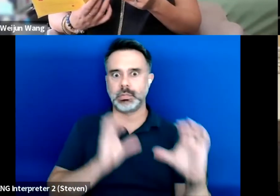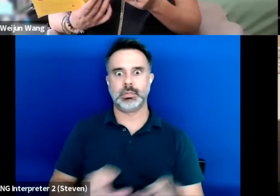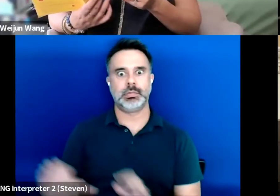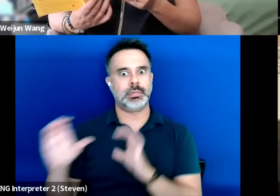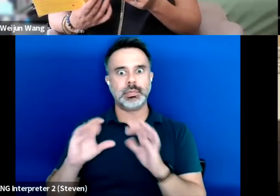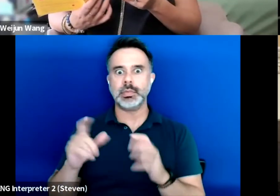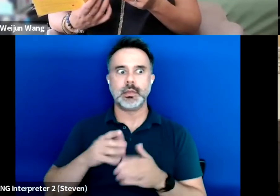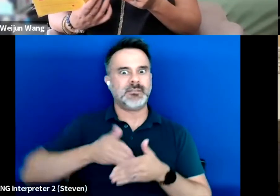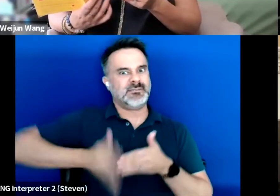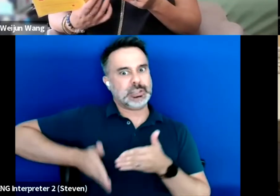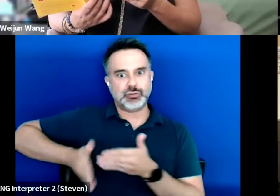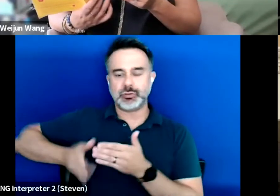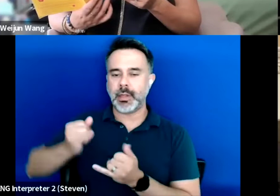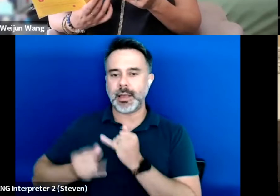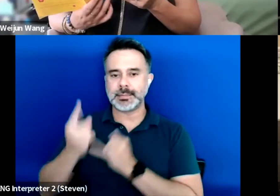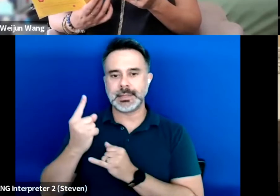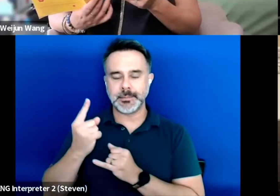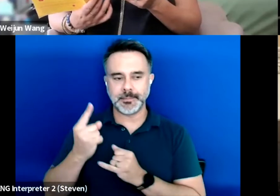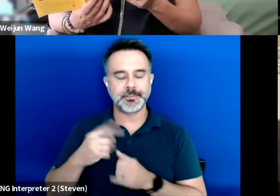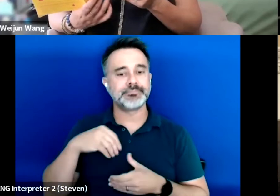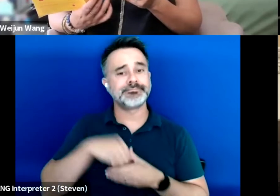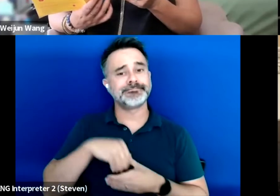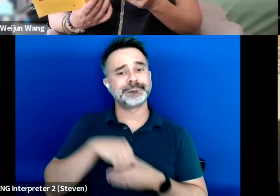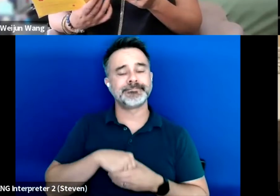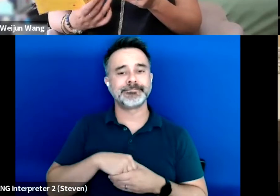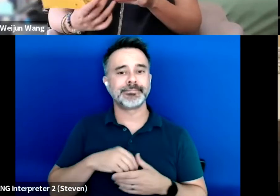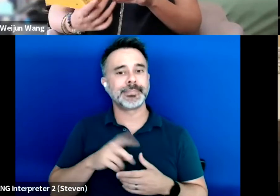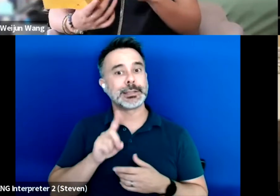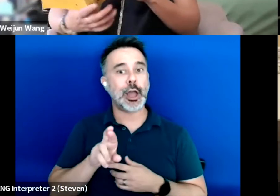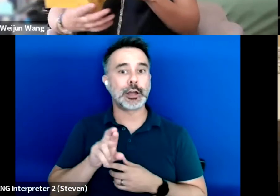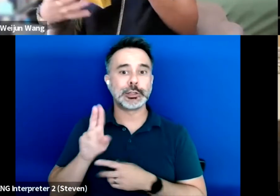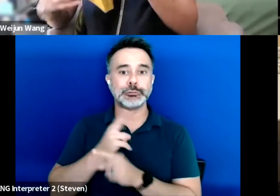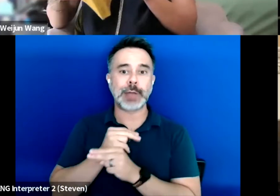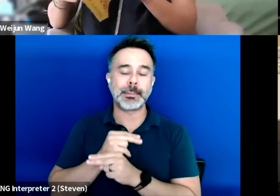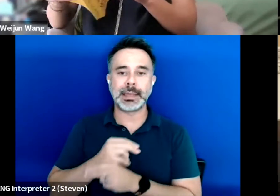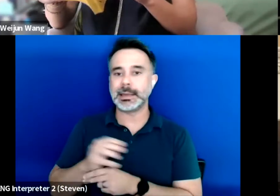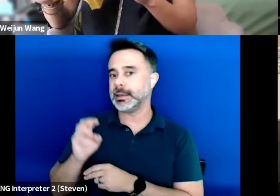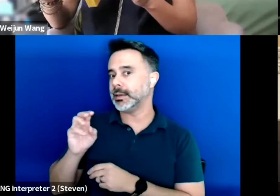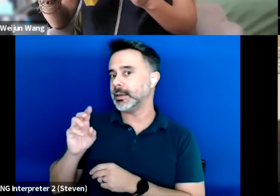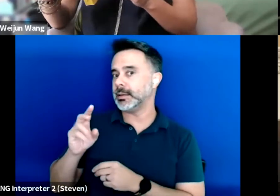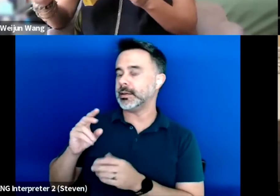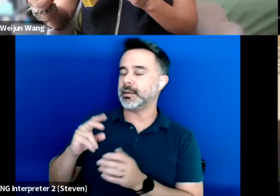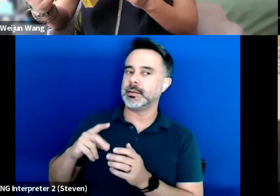After a healthy amount of procrastination, it's euphoric when words pour out of me, dribbling,